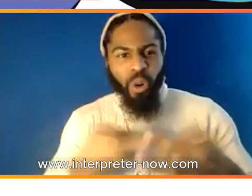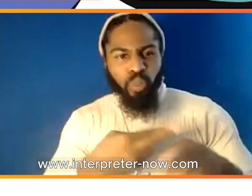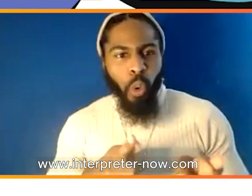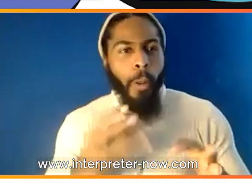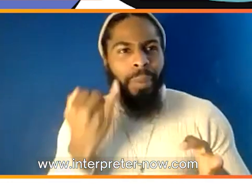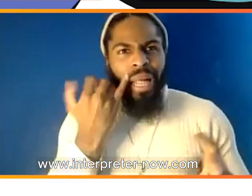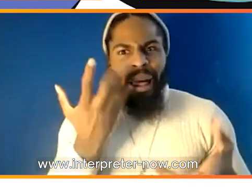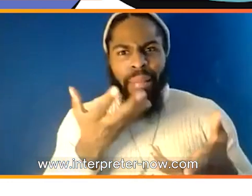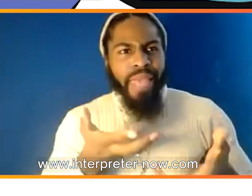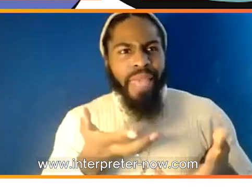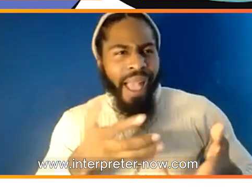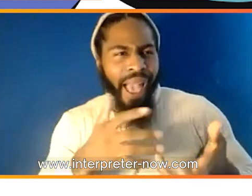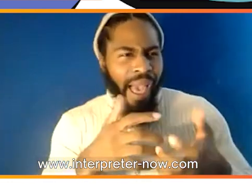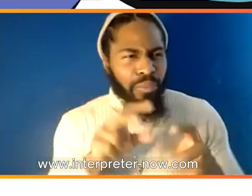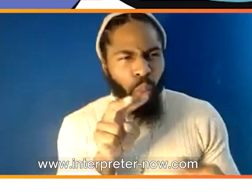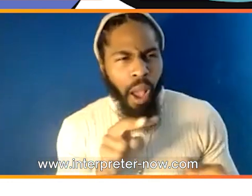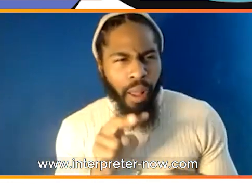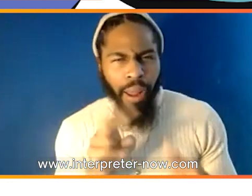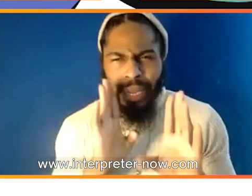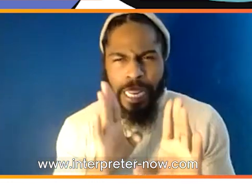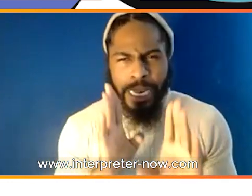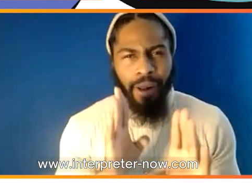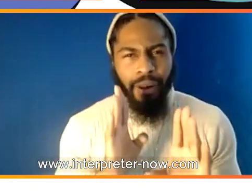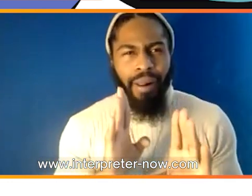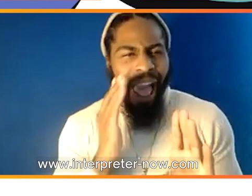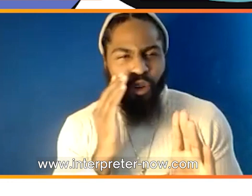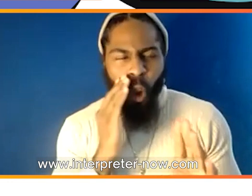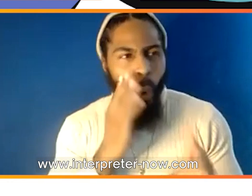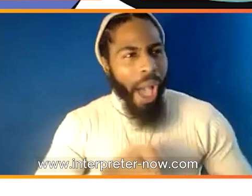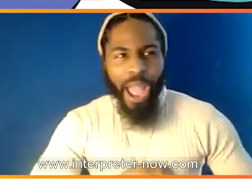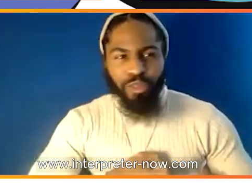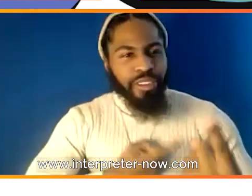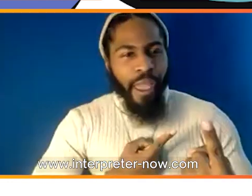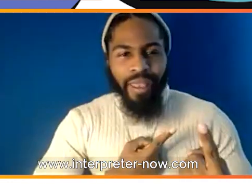slated. I've always just had a high emotional IQ for things like that. So I feel like some